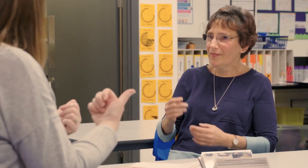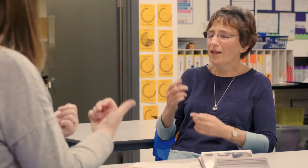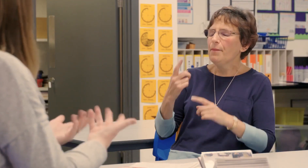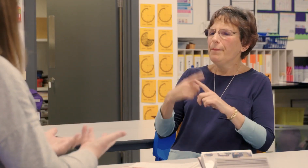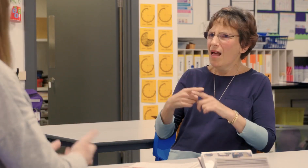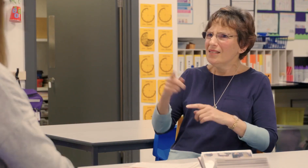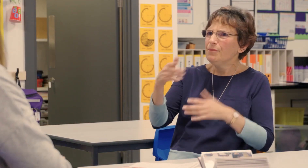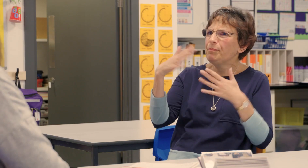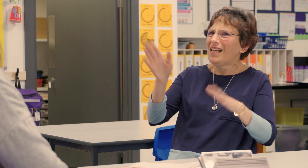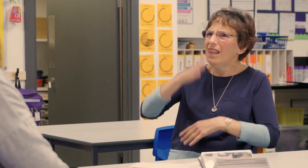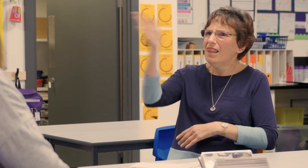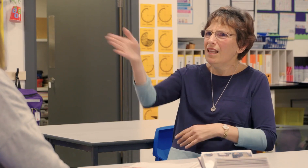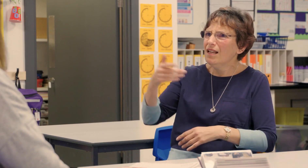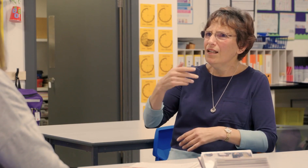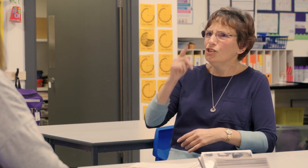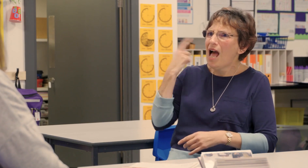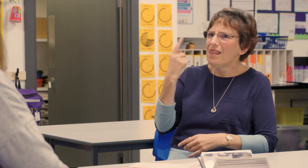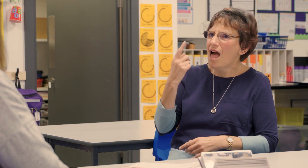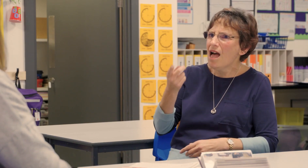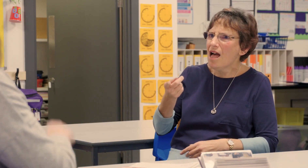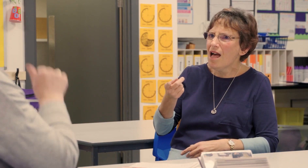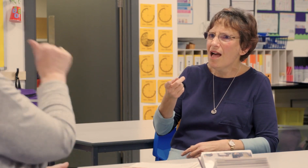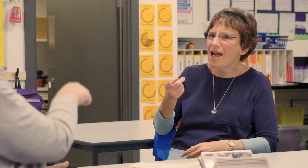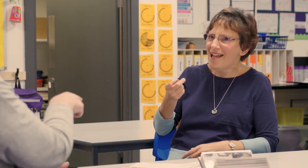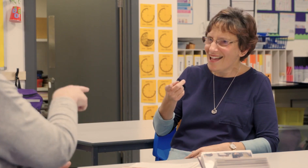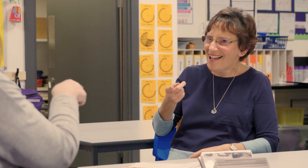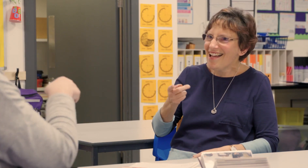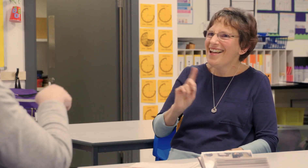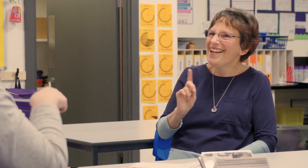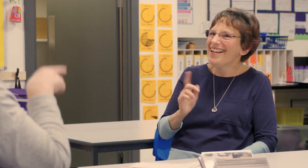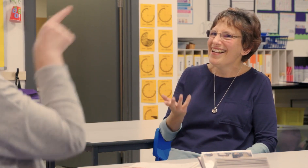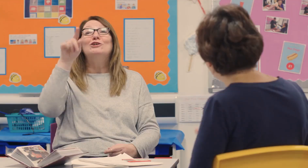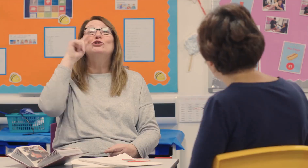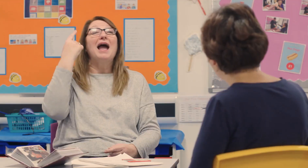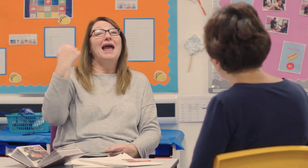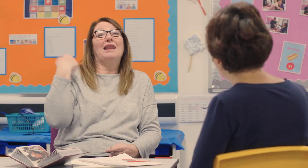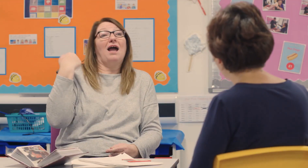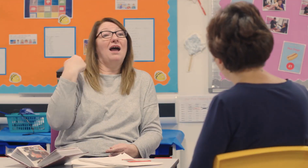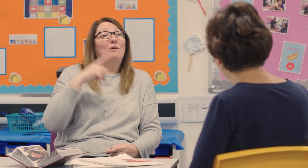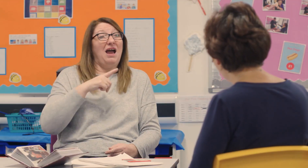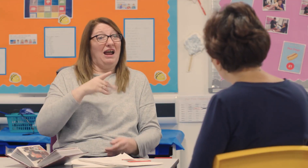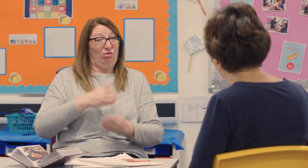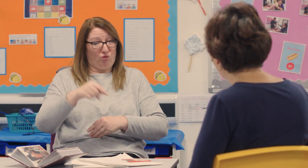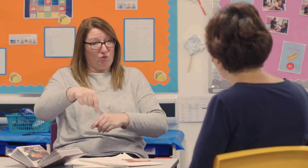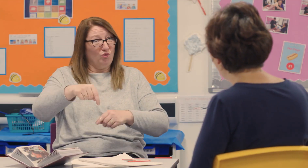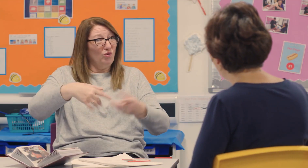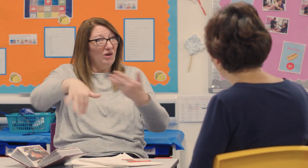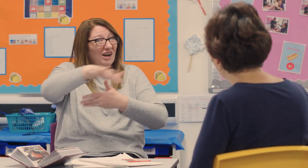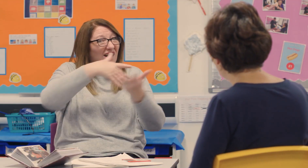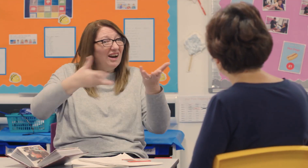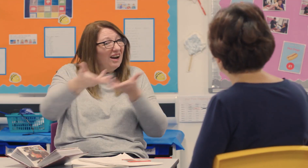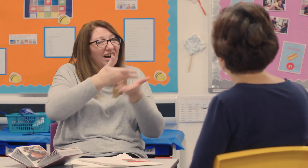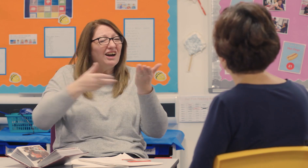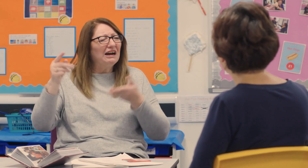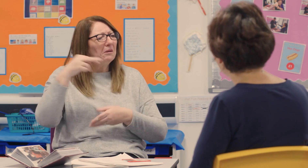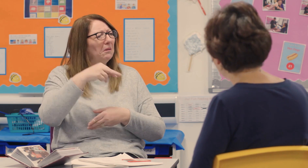And you've been out to China. - That's right! I went there off the back of the conversations we were having about Deaf education.